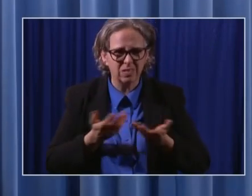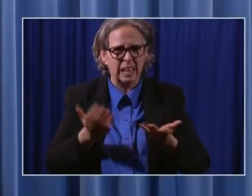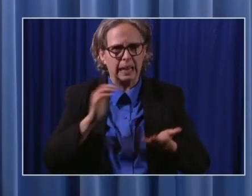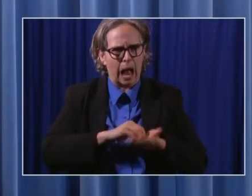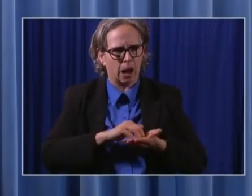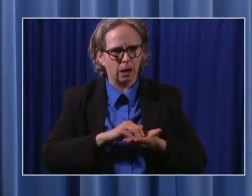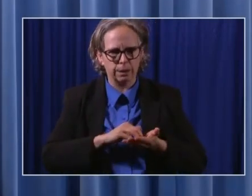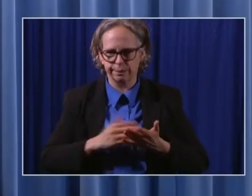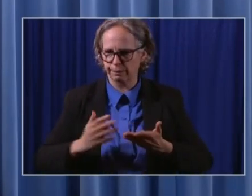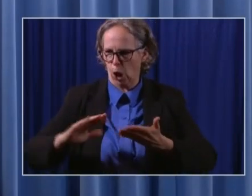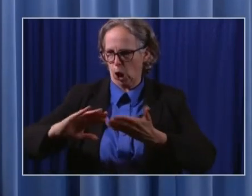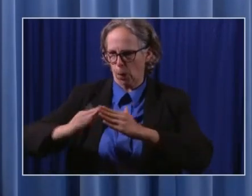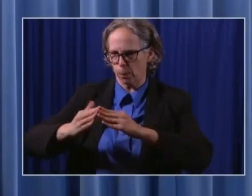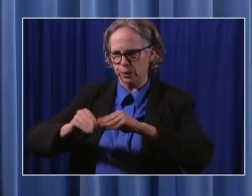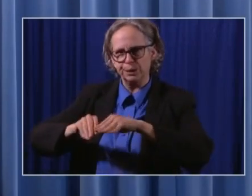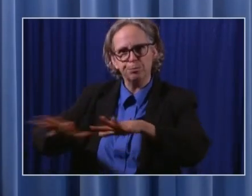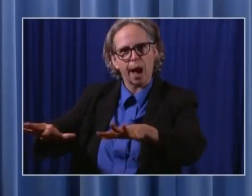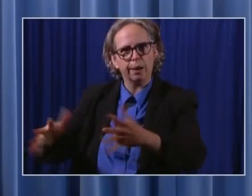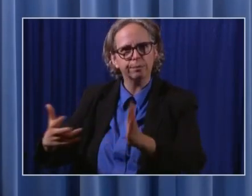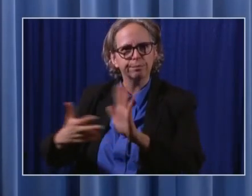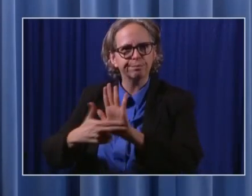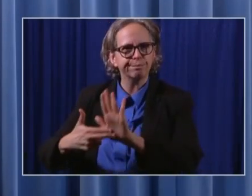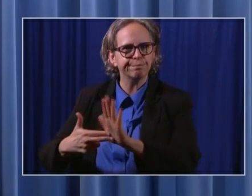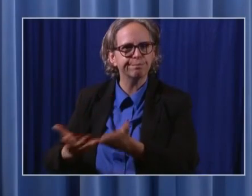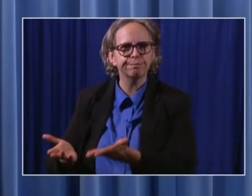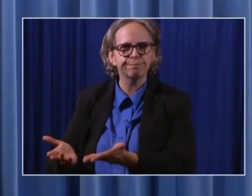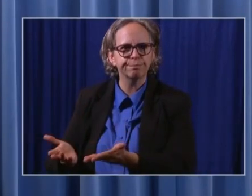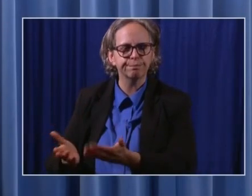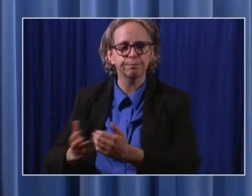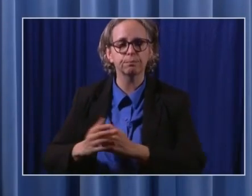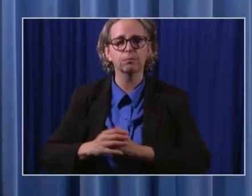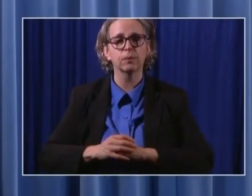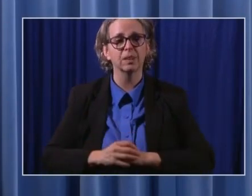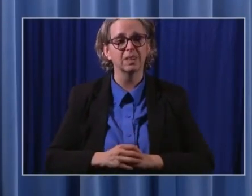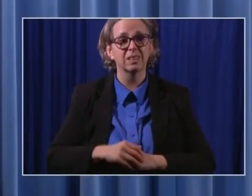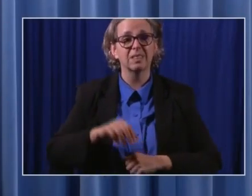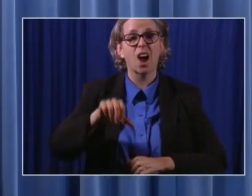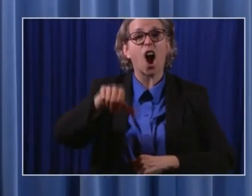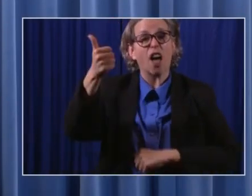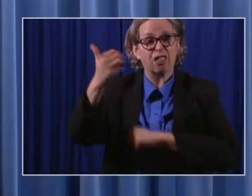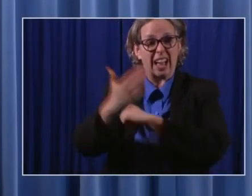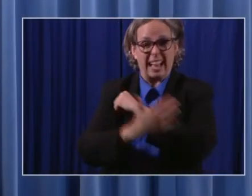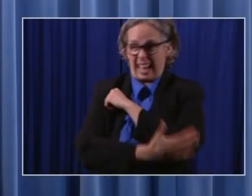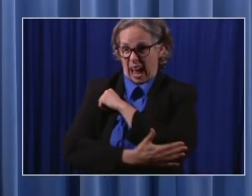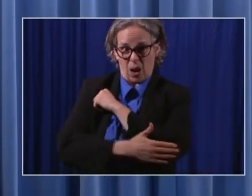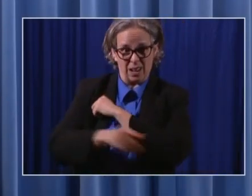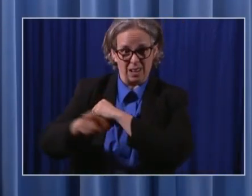HAVE SMALL NUMBERS THAT ARE TIED TO THEM. THEY'RE SHOWING A LOT OF